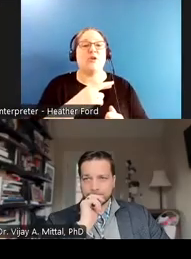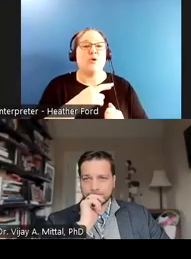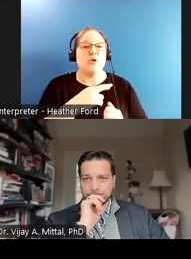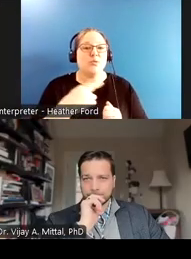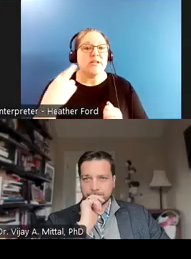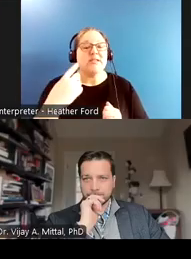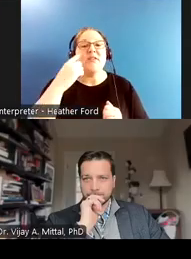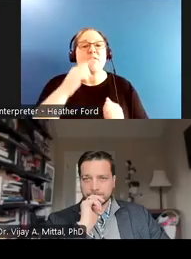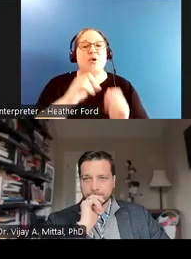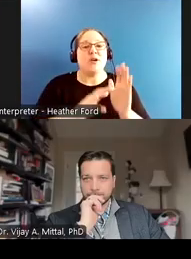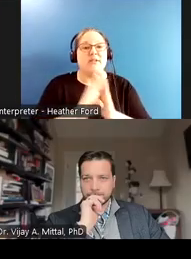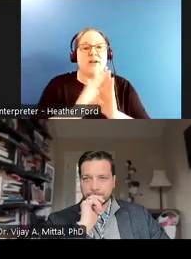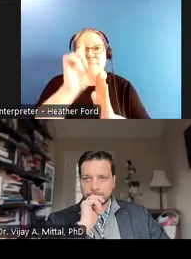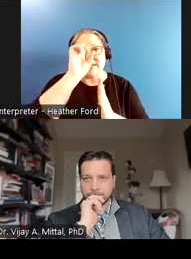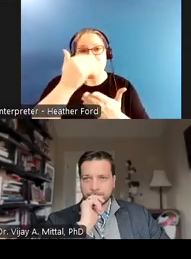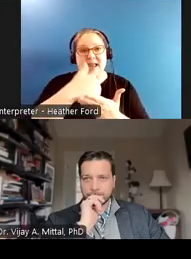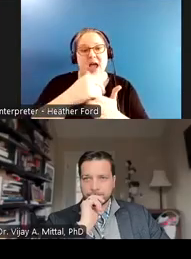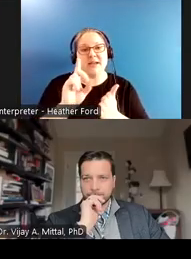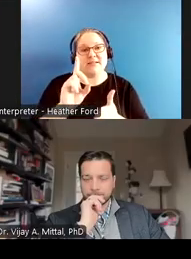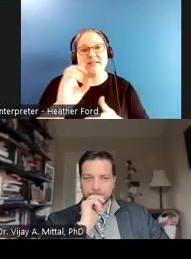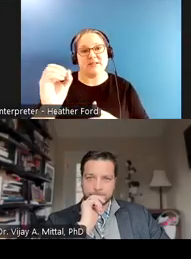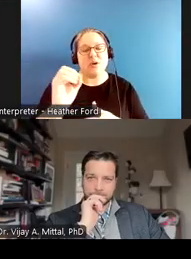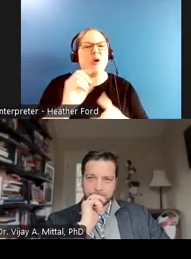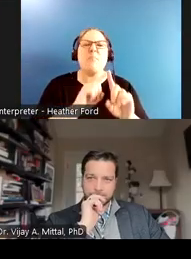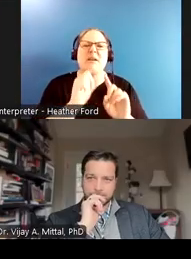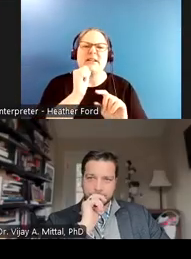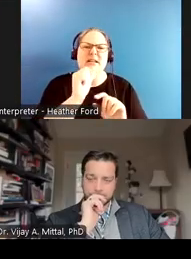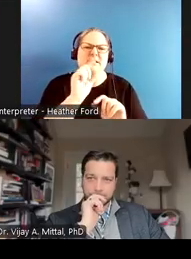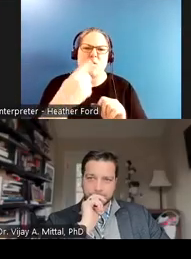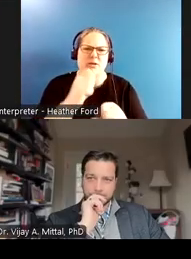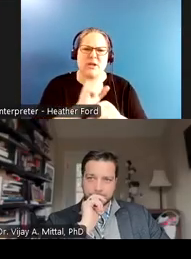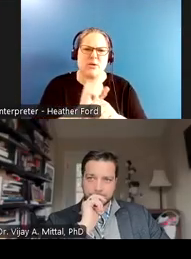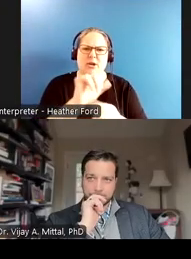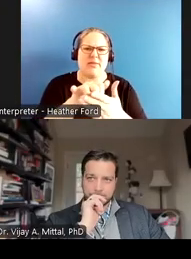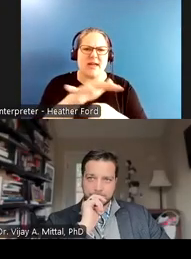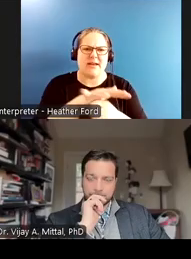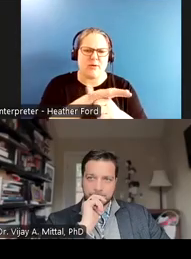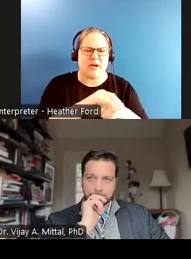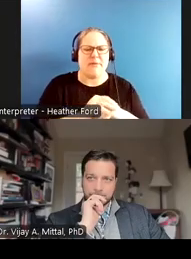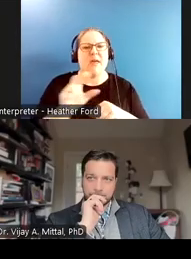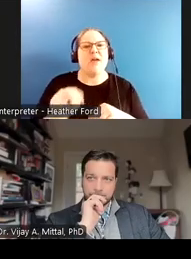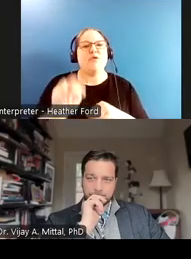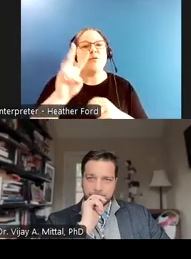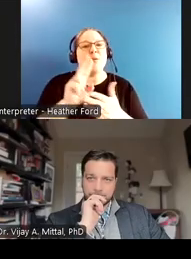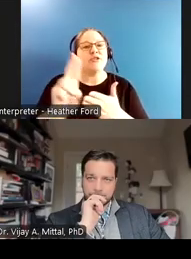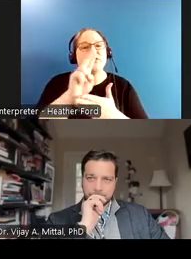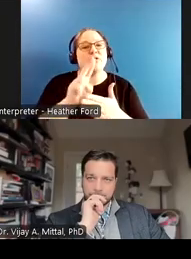but he he has does not only work in that area. at Northwestern. Um he's founded the ADAPT research